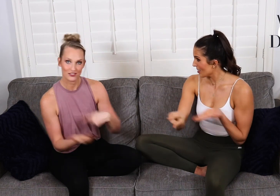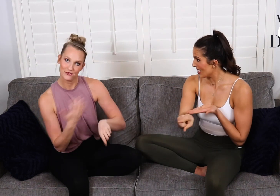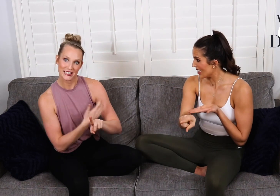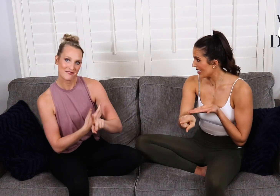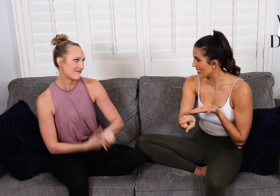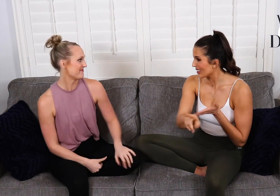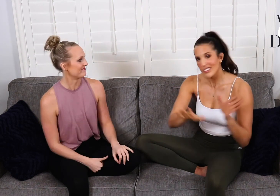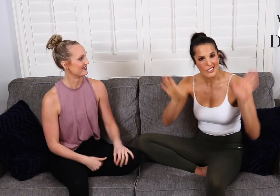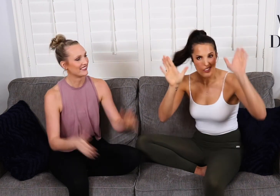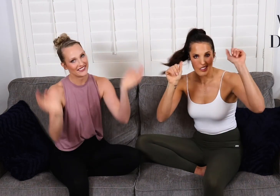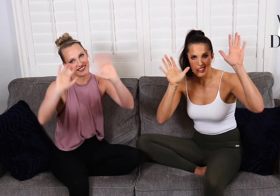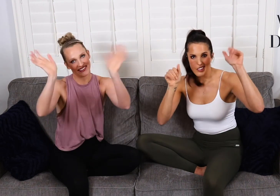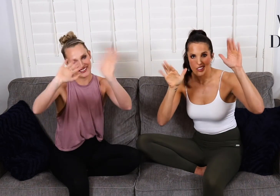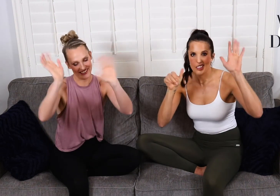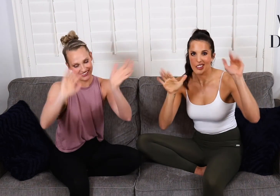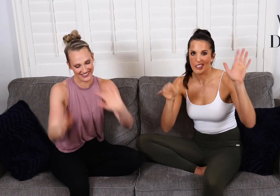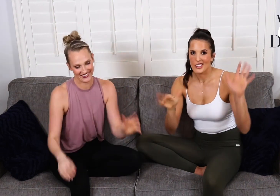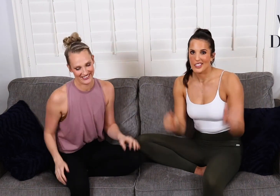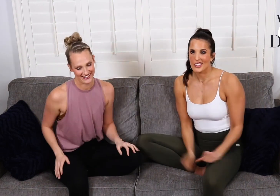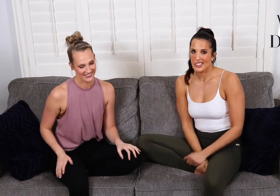Next week. Bye guys! - Bye!